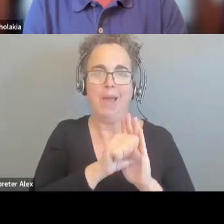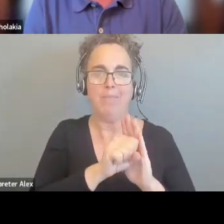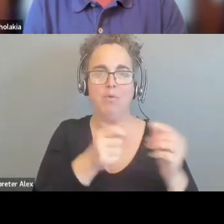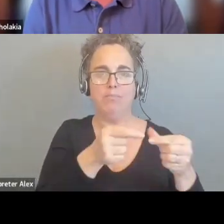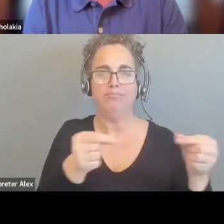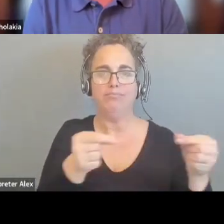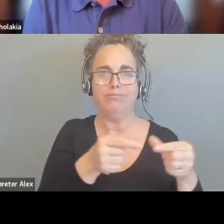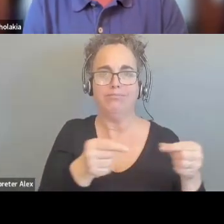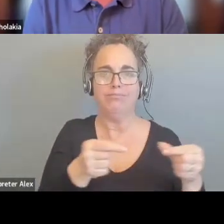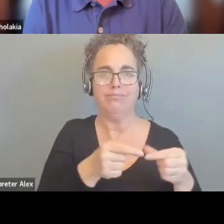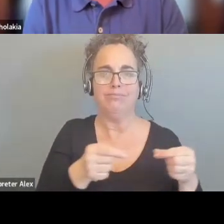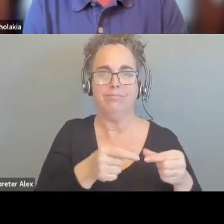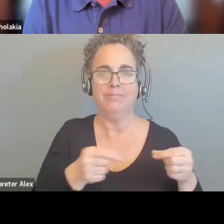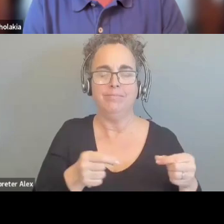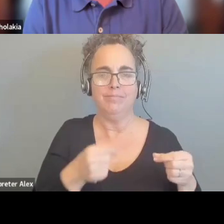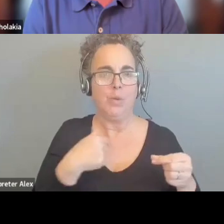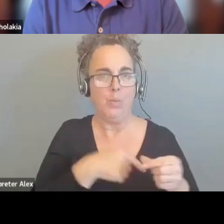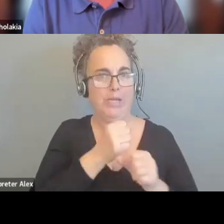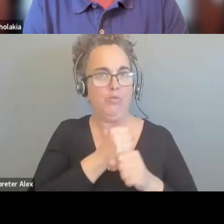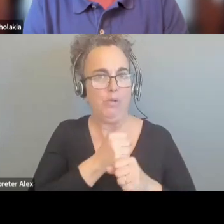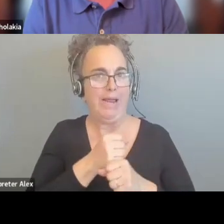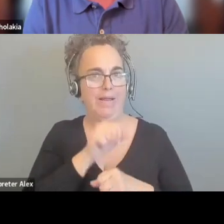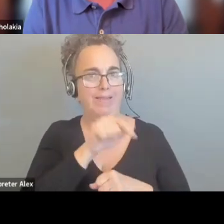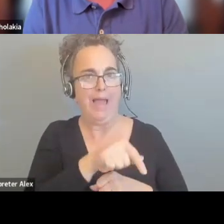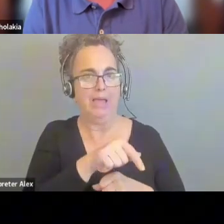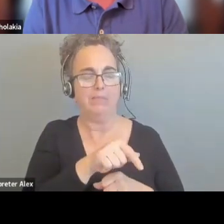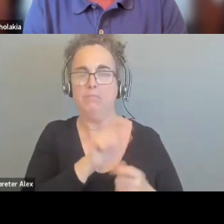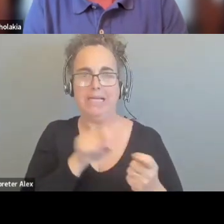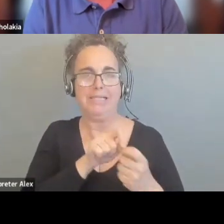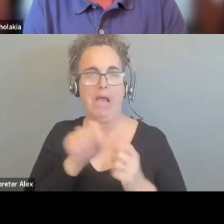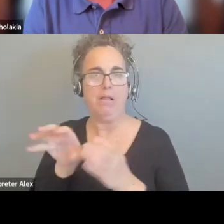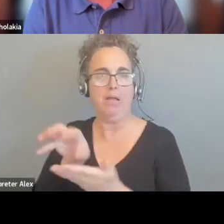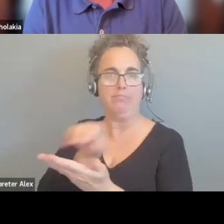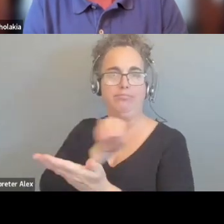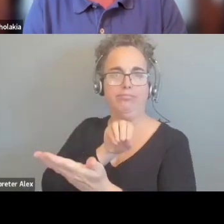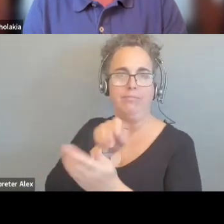which we created exactly from the corresponding code.